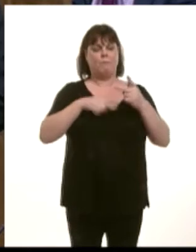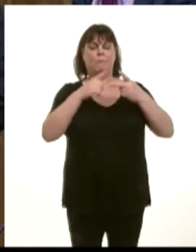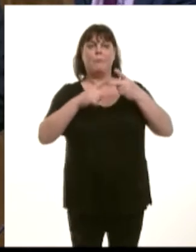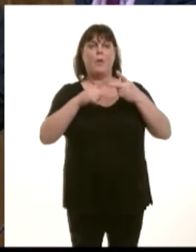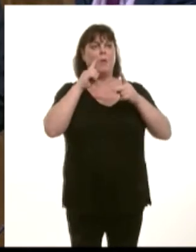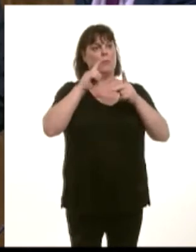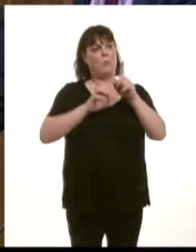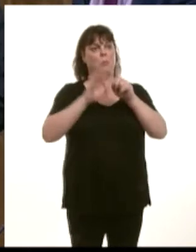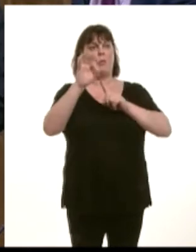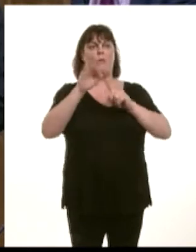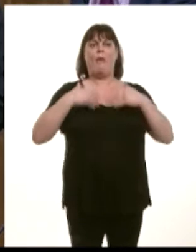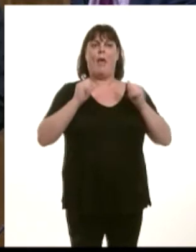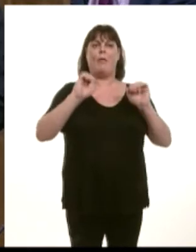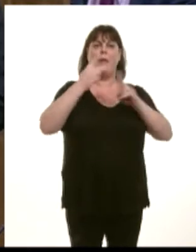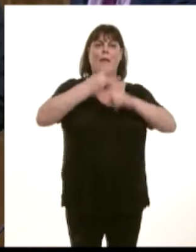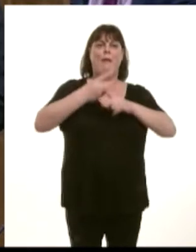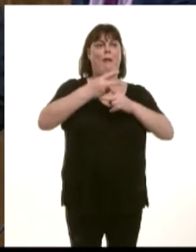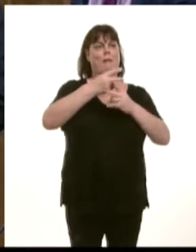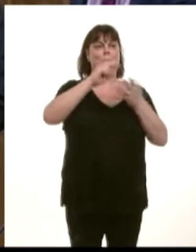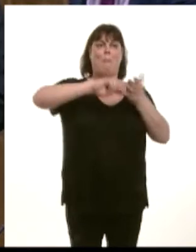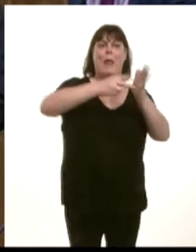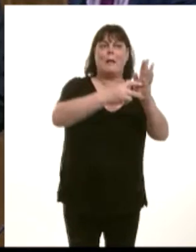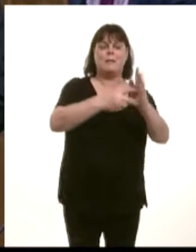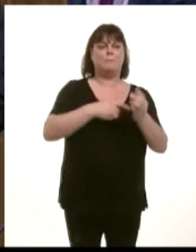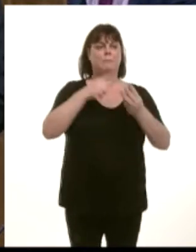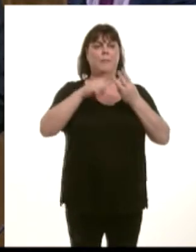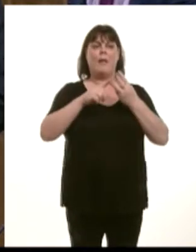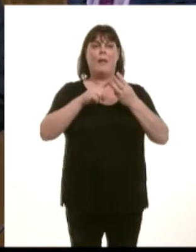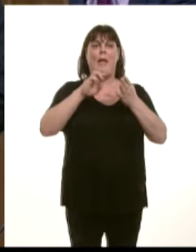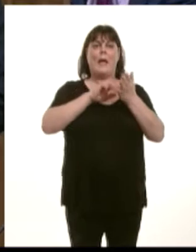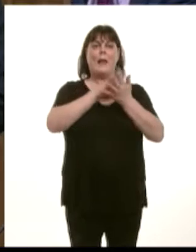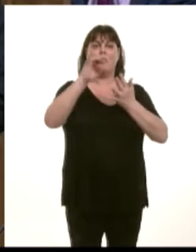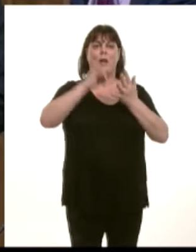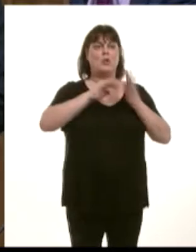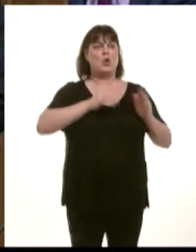and integration agendas, and to increase the services the NHS is able to deliver outside of the hospital setting?